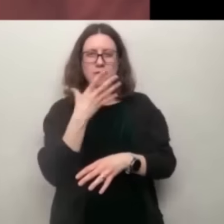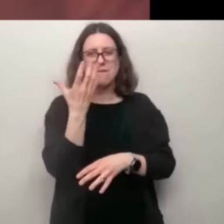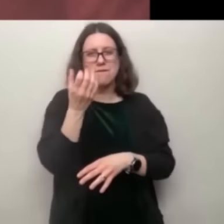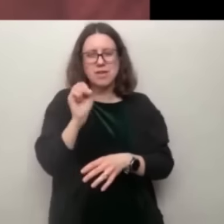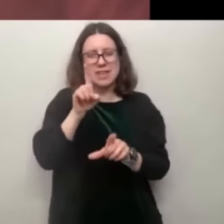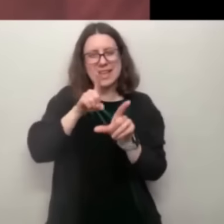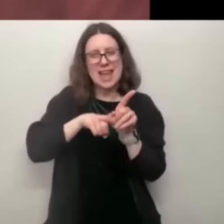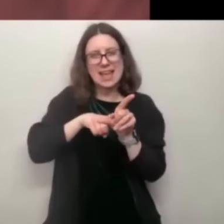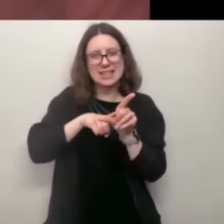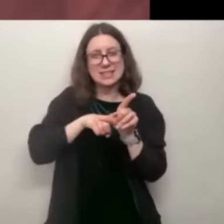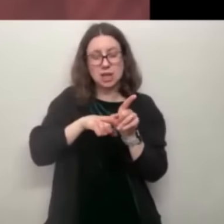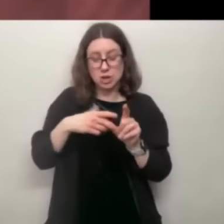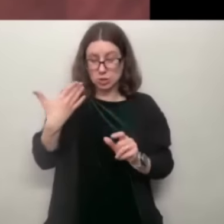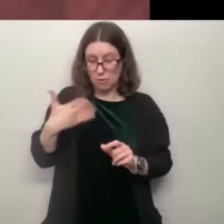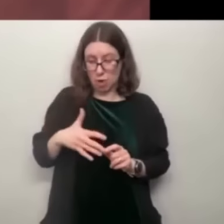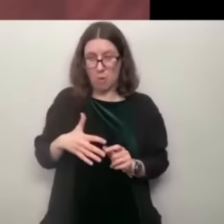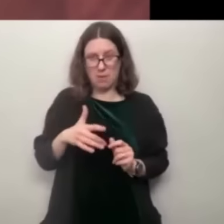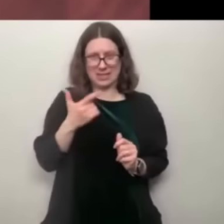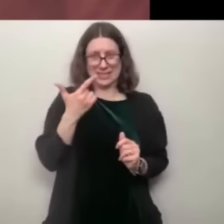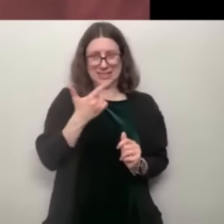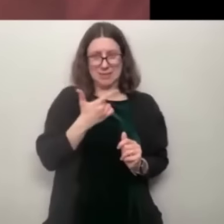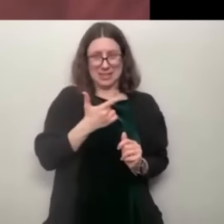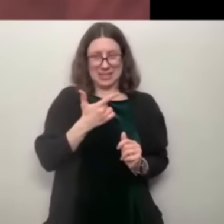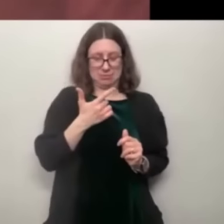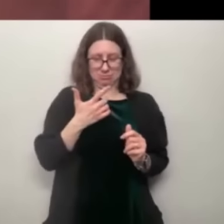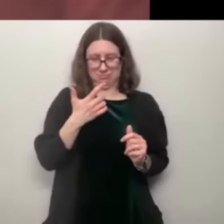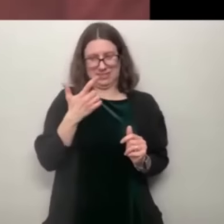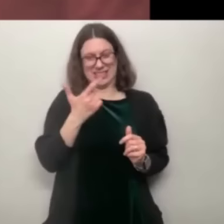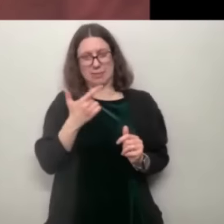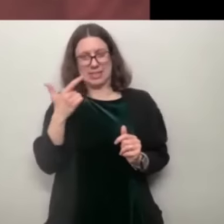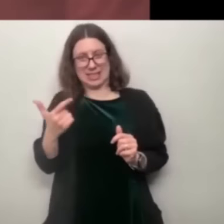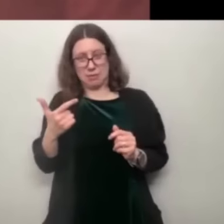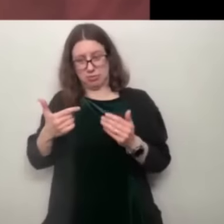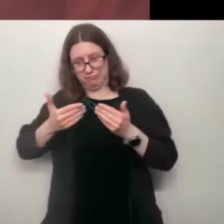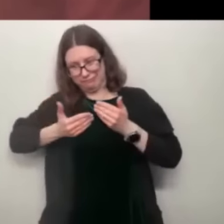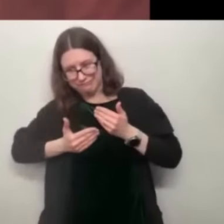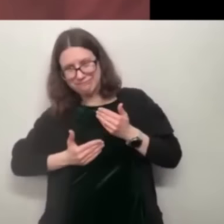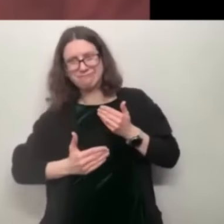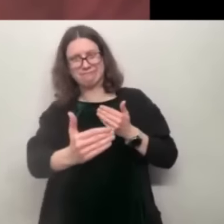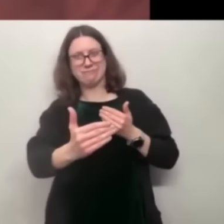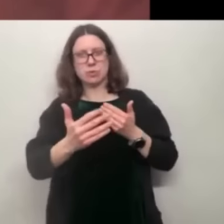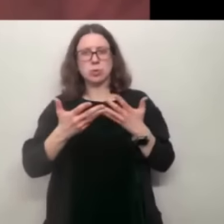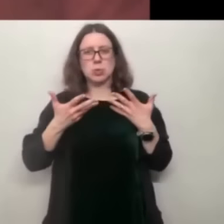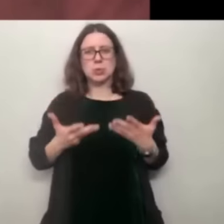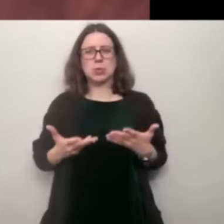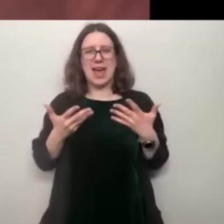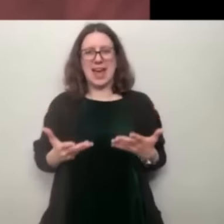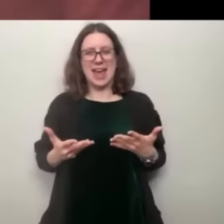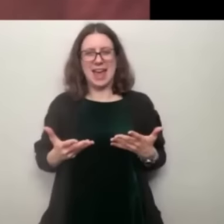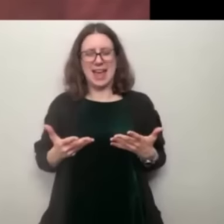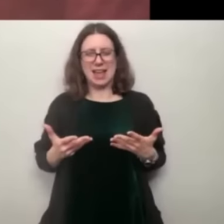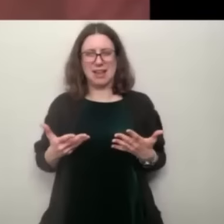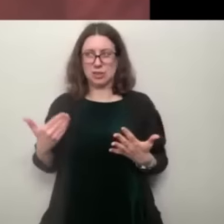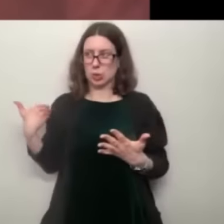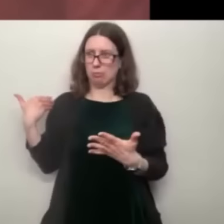that the bridge was built right to today, now we see a world of wooden water reshaped with iron,